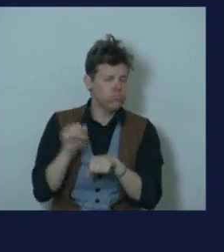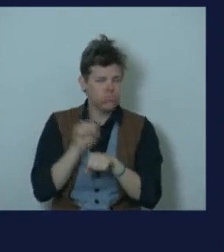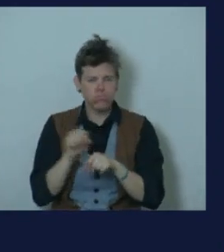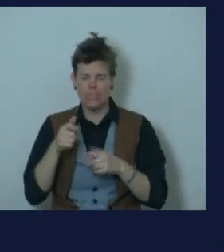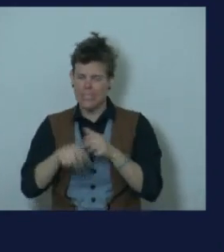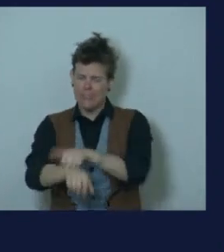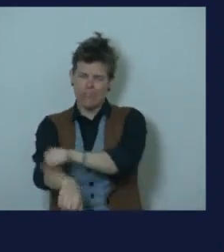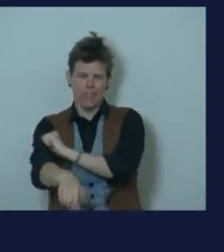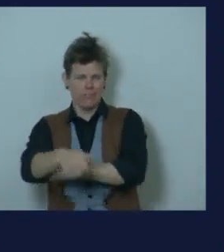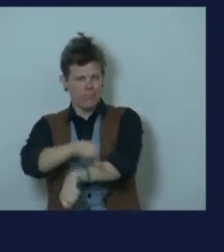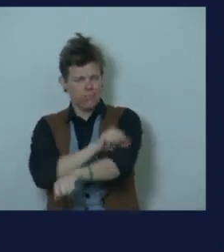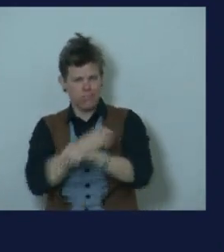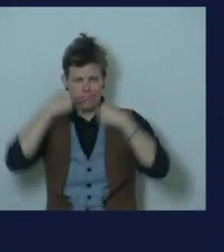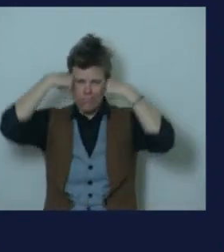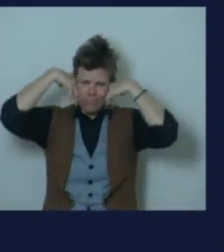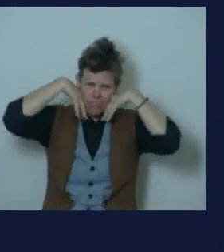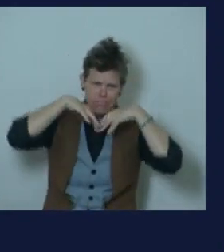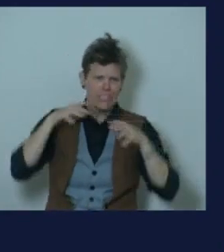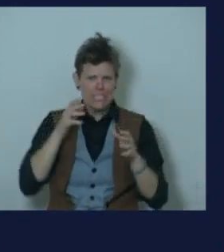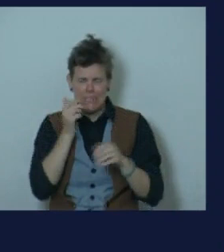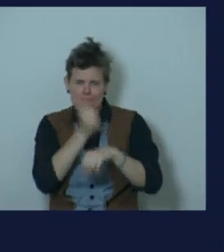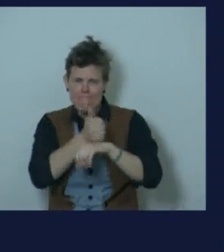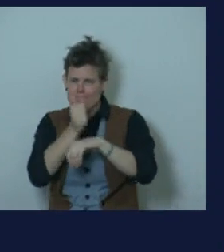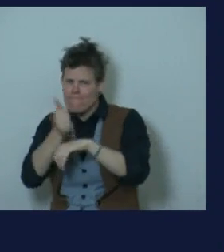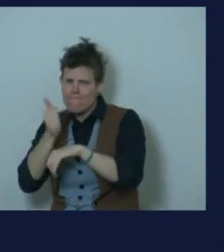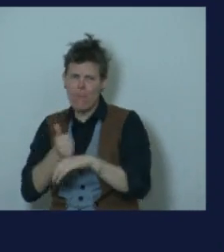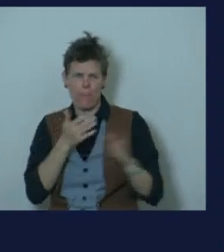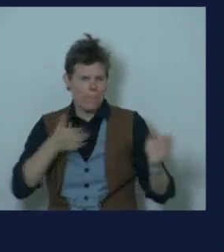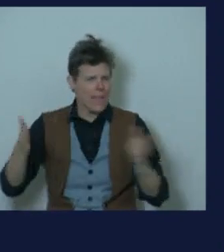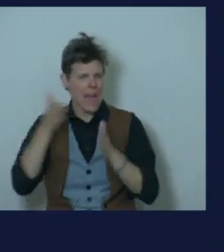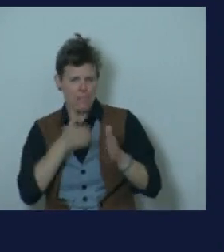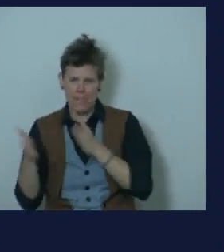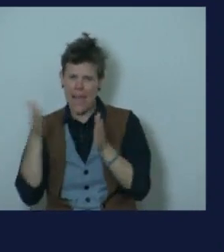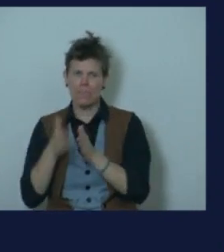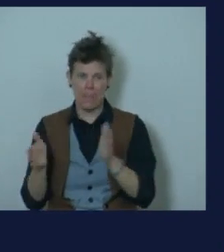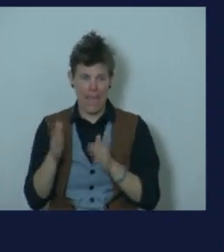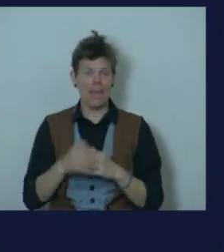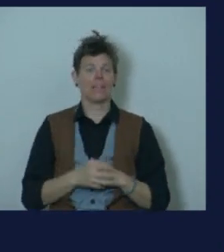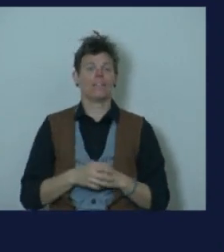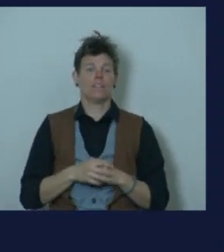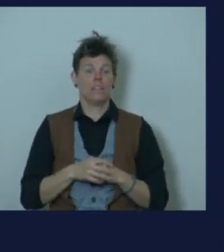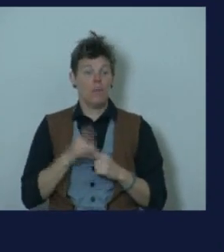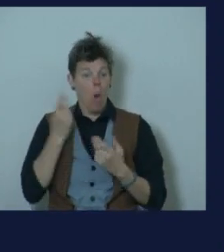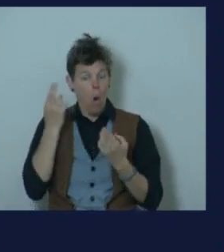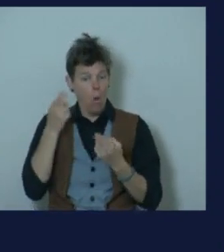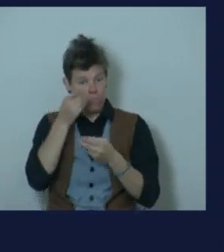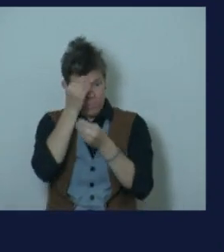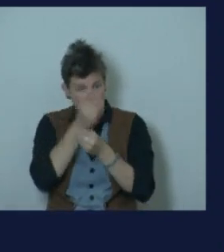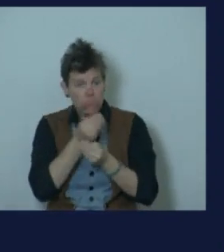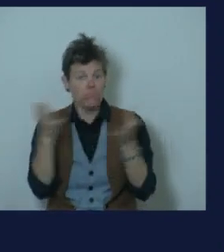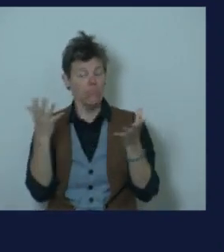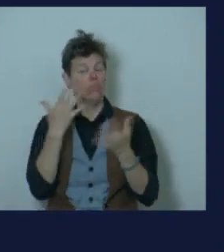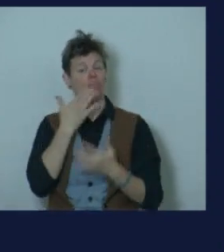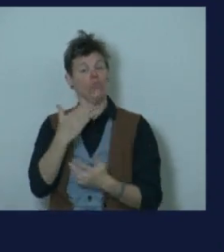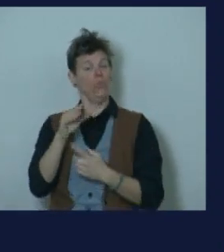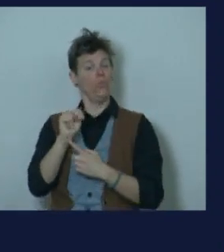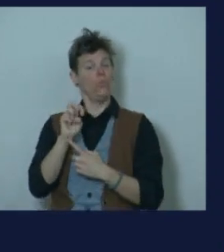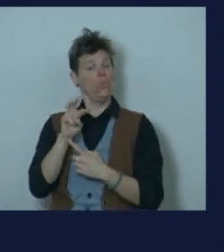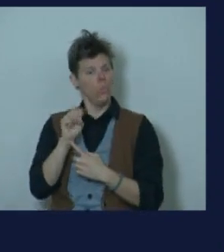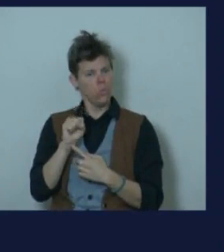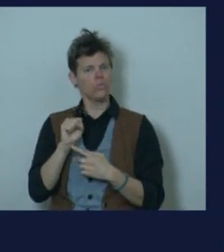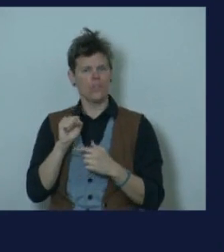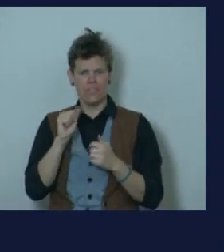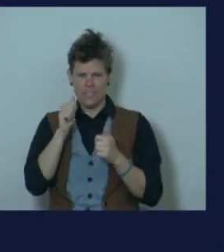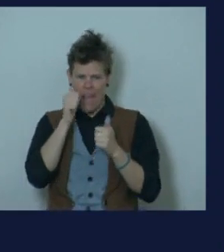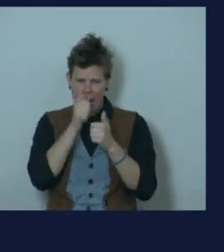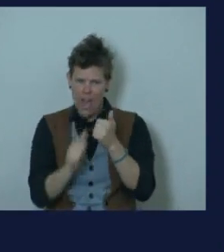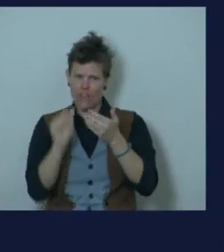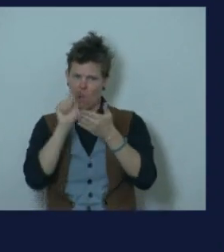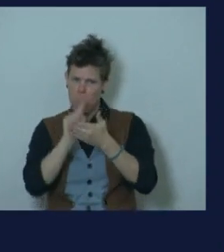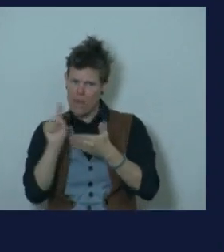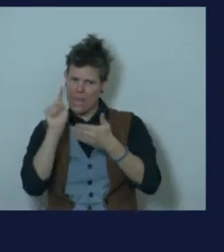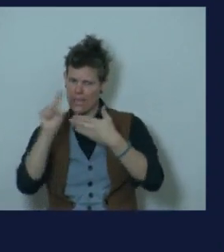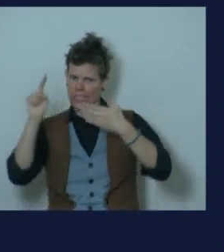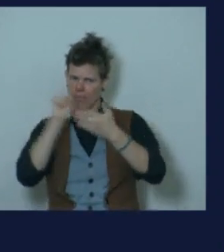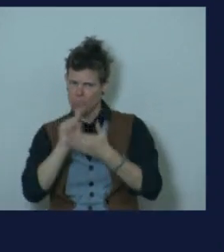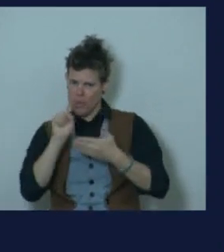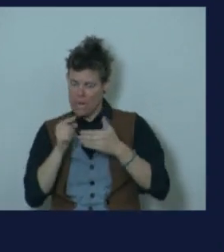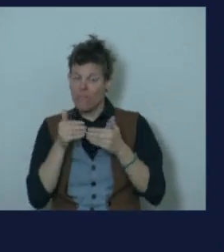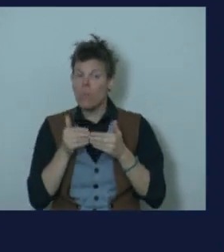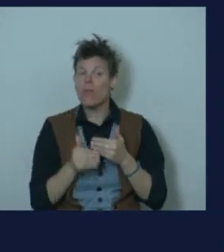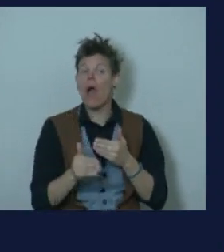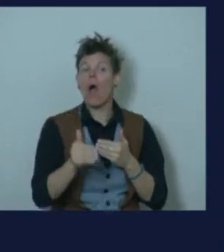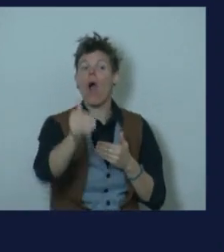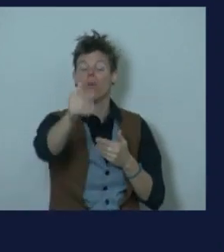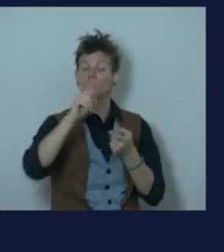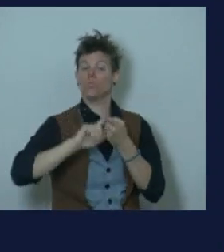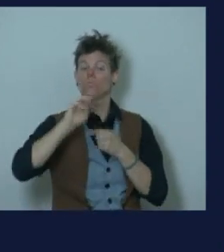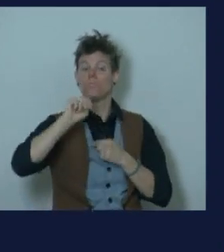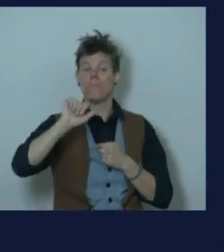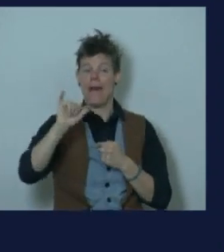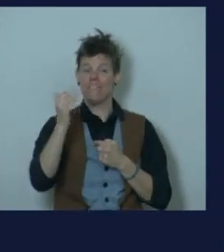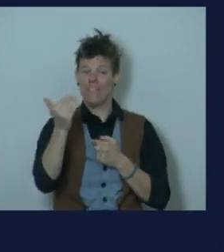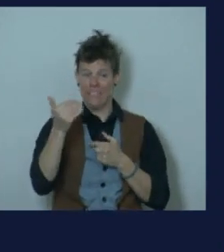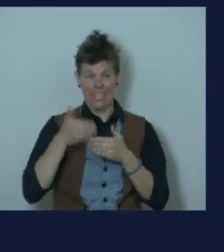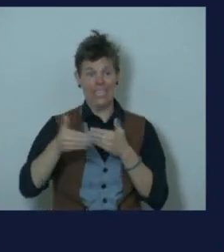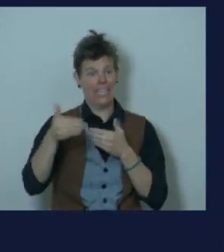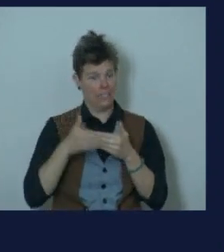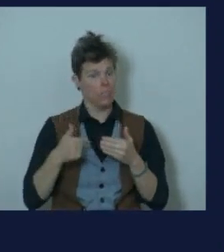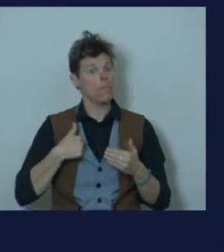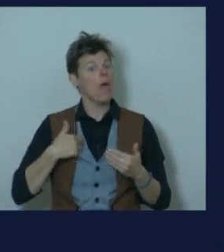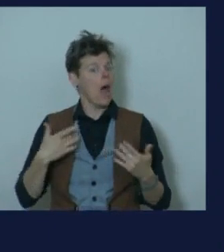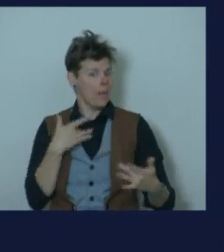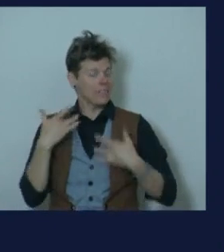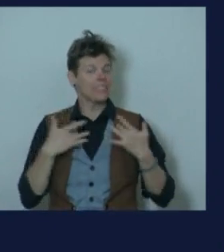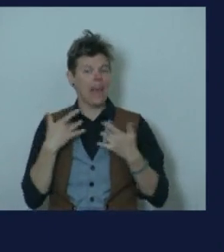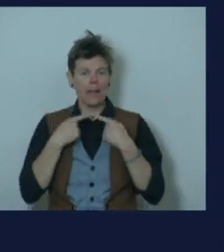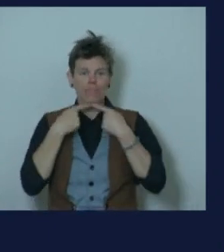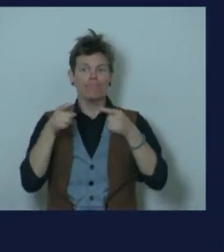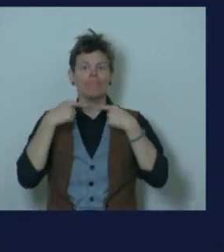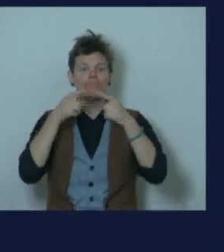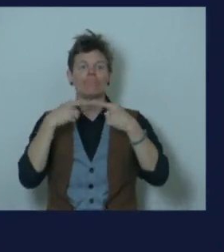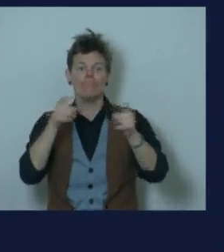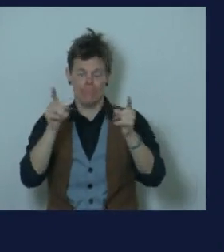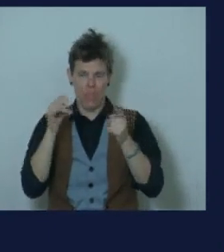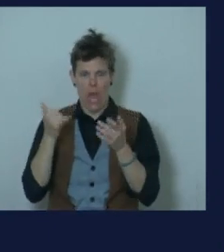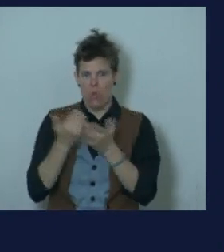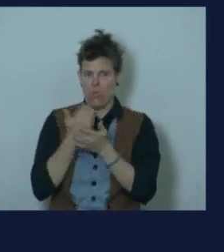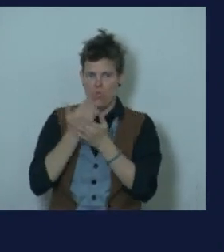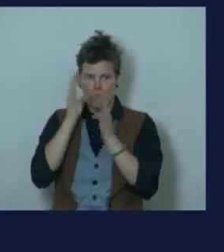AND REALLY EXCITED ABOUT THEIR WORK AND OUR JOB IS TO DO SO MUCH SO FURIOUSLY WE HOPE TO GIVE YOU GOOD NEWS AND STRATEGIC EFFORTS EVERY SINGLE WEEK THROUGH MAY 15.